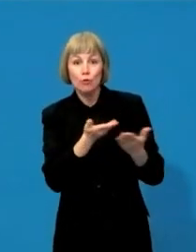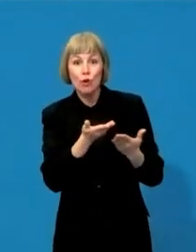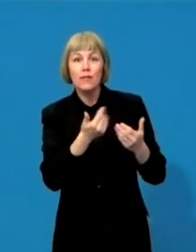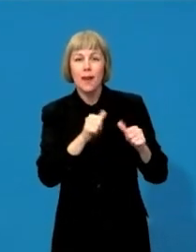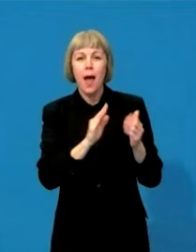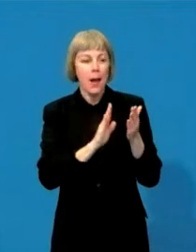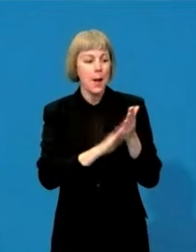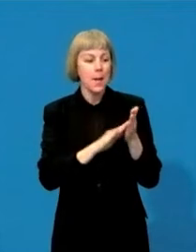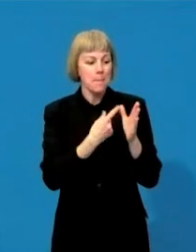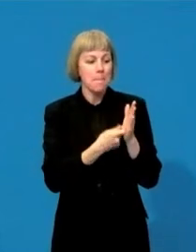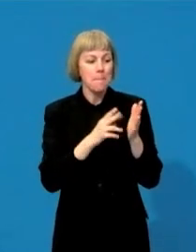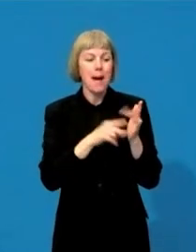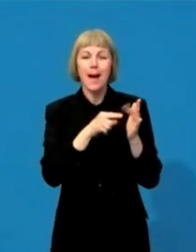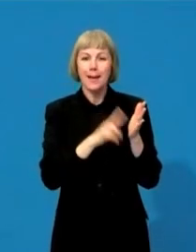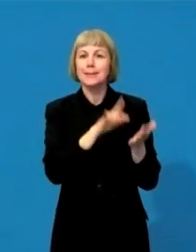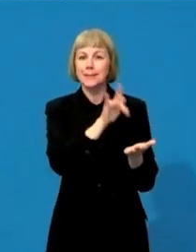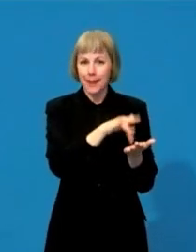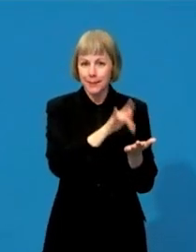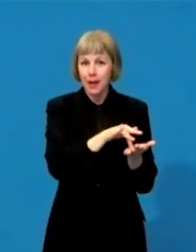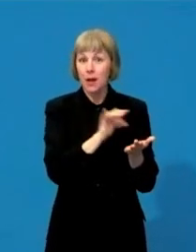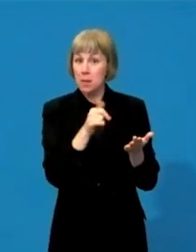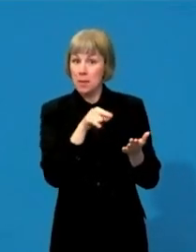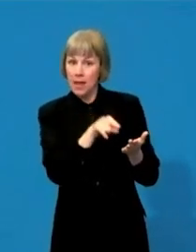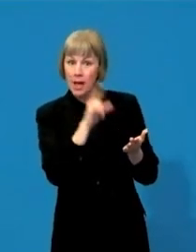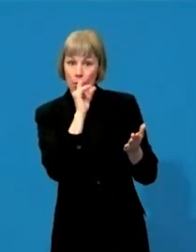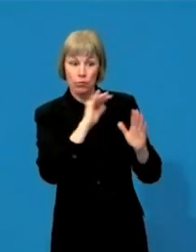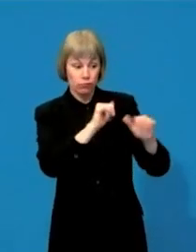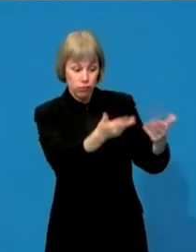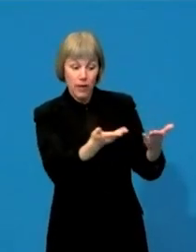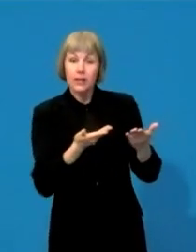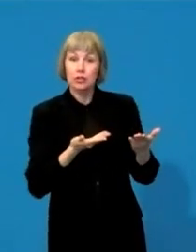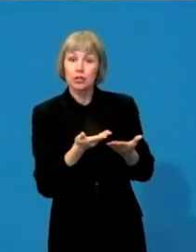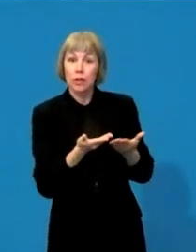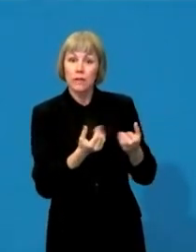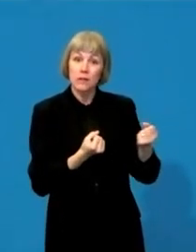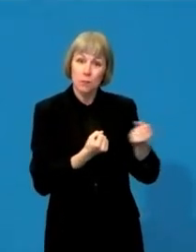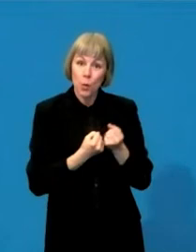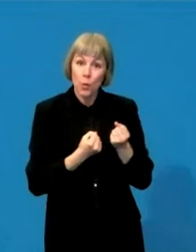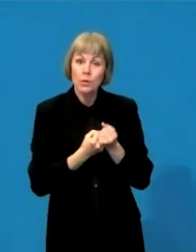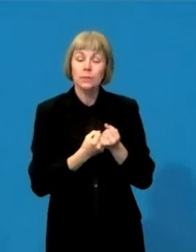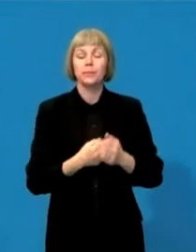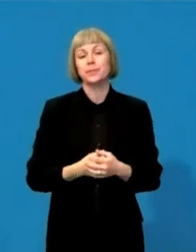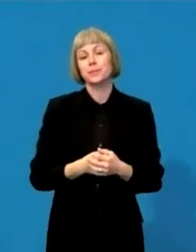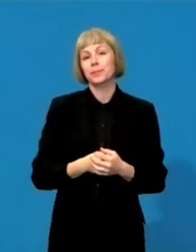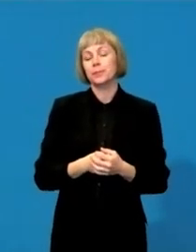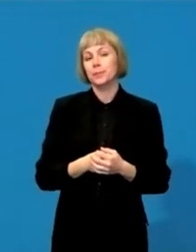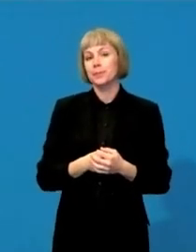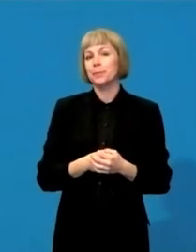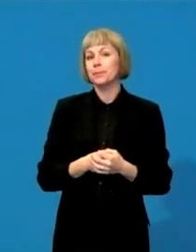mentioned before, who might provide different types of supports? So, I do.